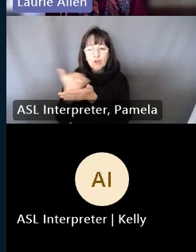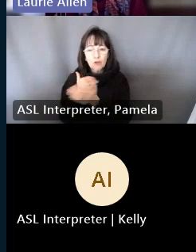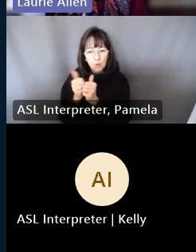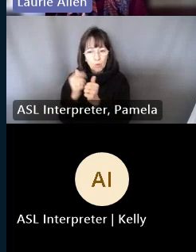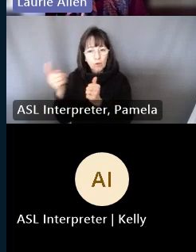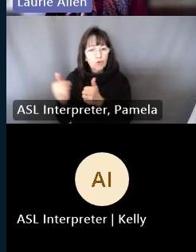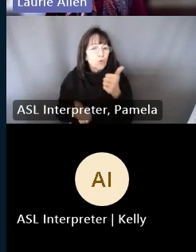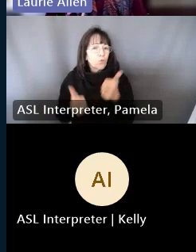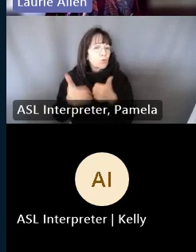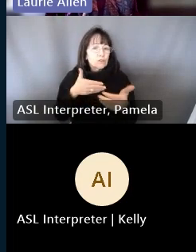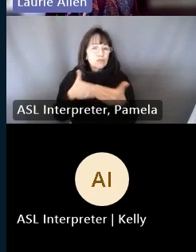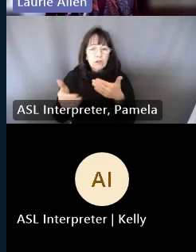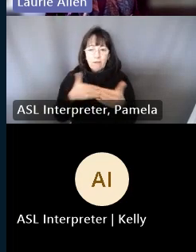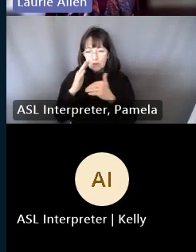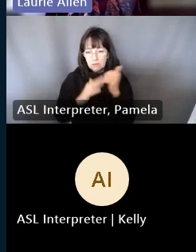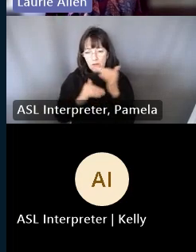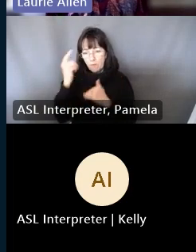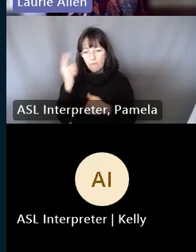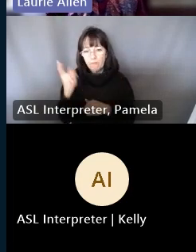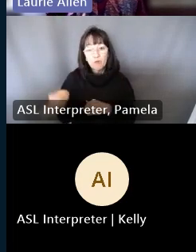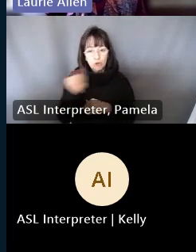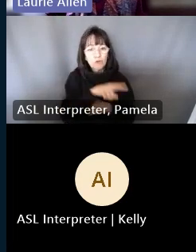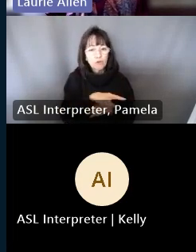And we'll grab those links and put those into the chat as well.